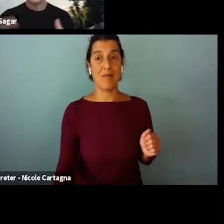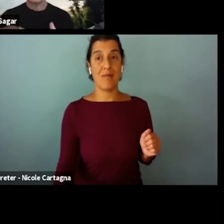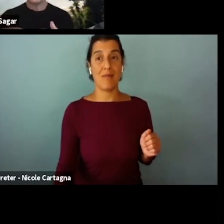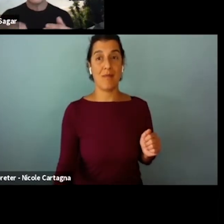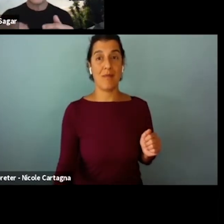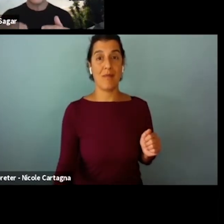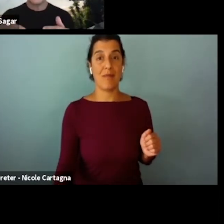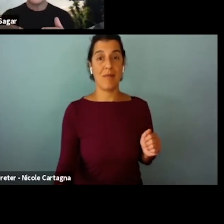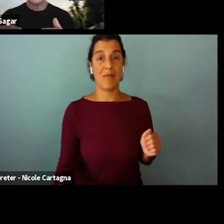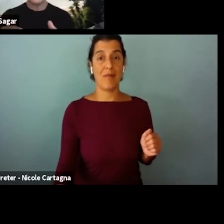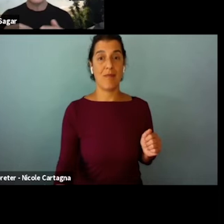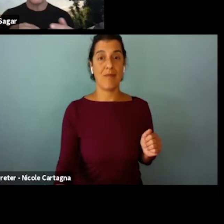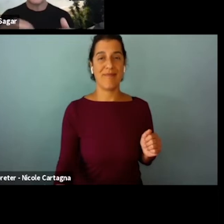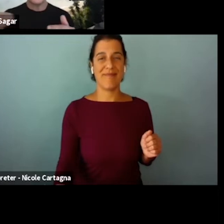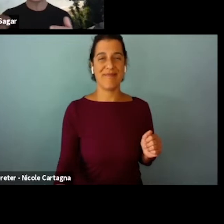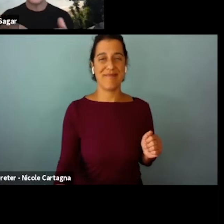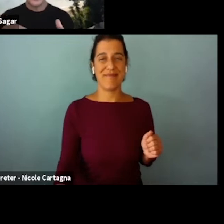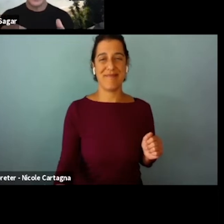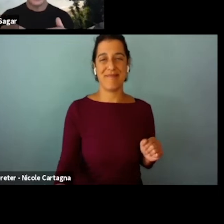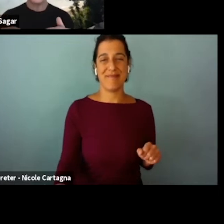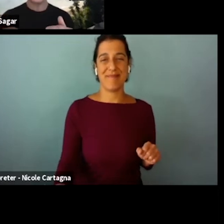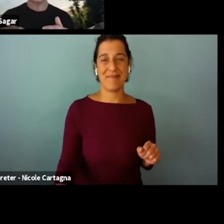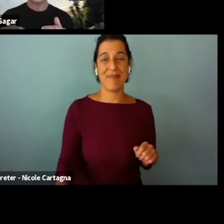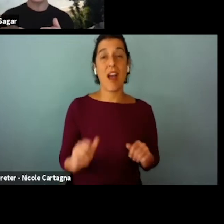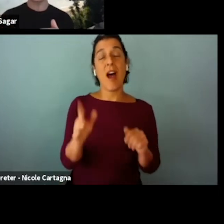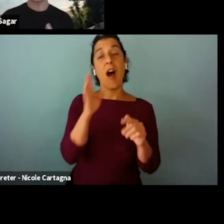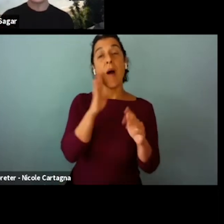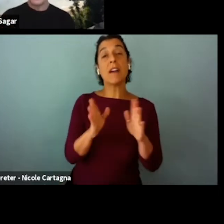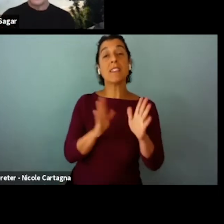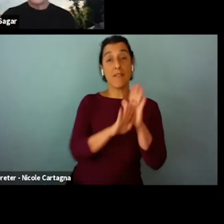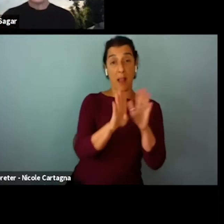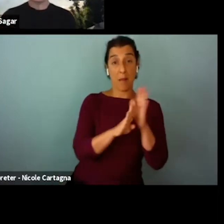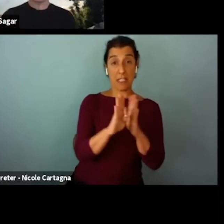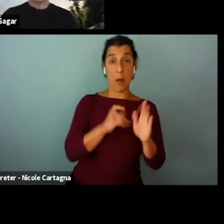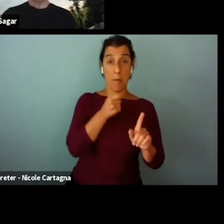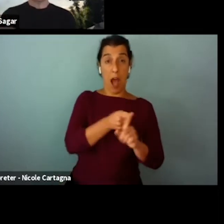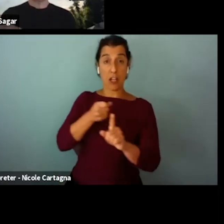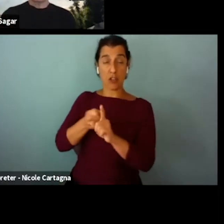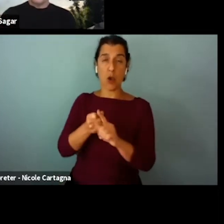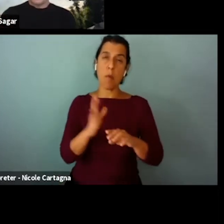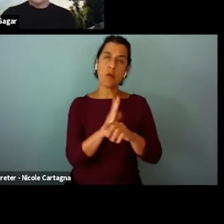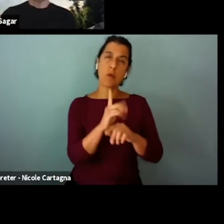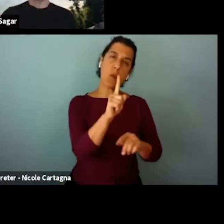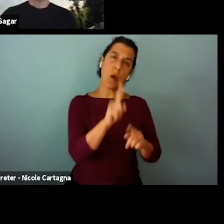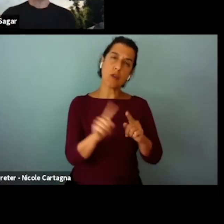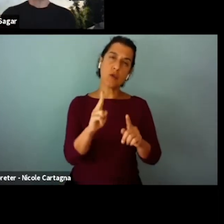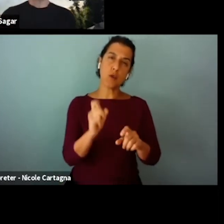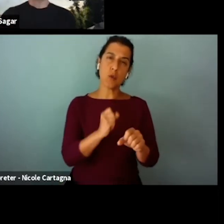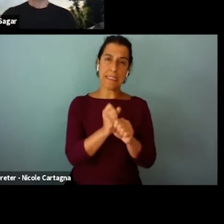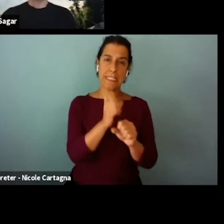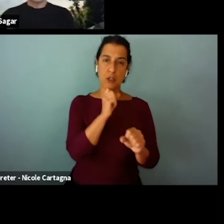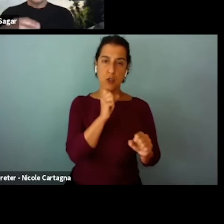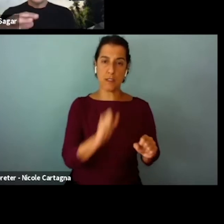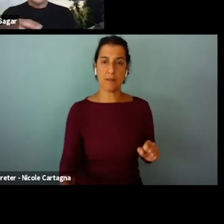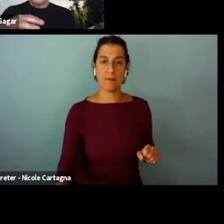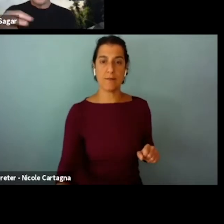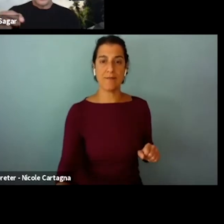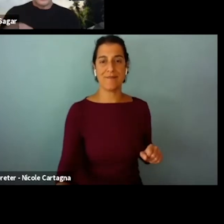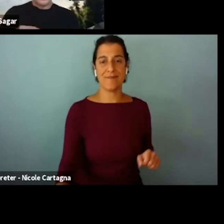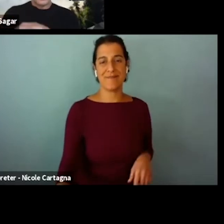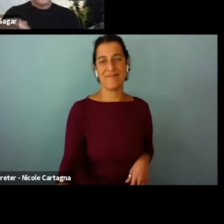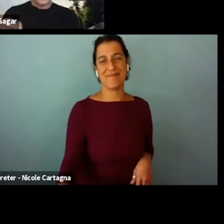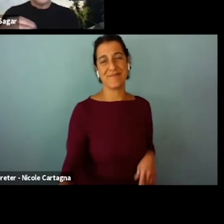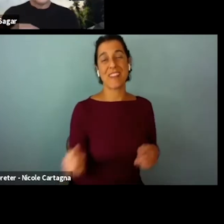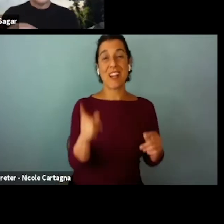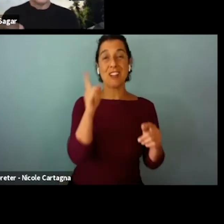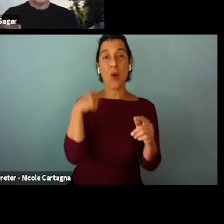pretty much one year one to two years of age and so we look at a few different developmental sort